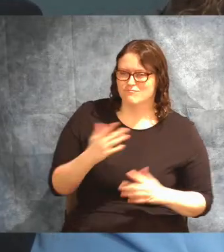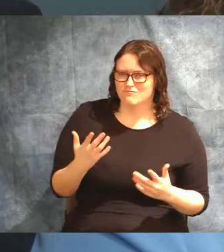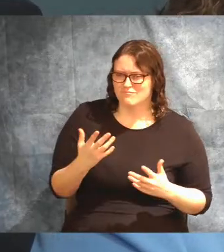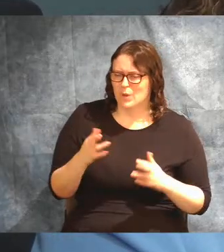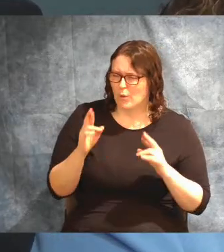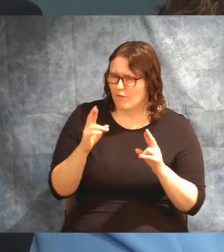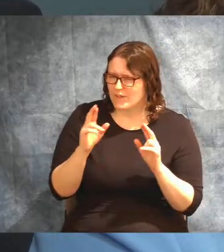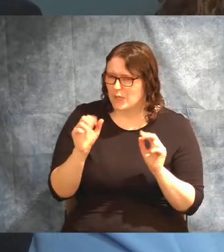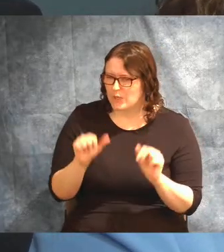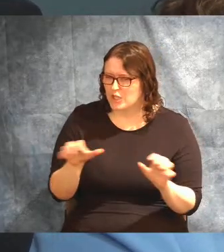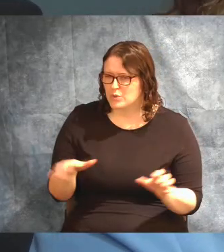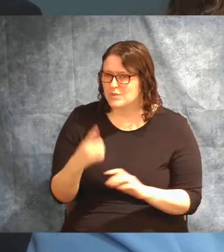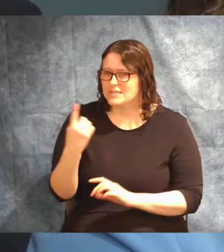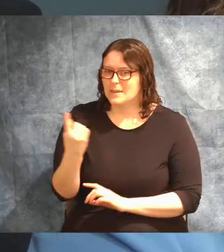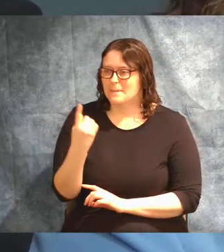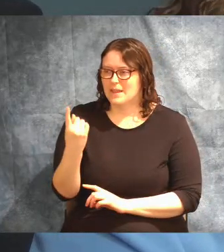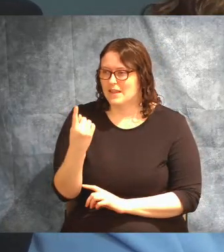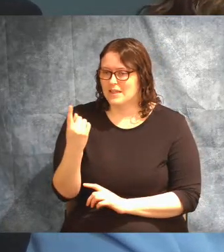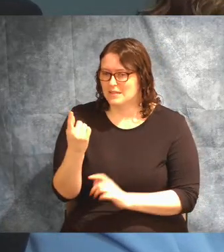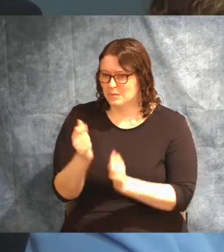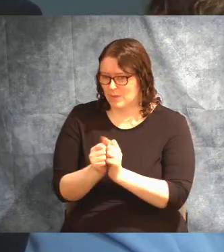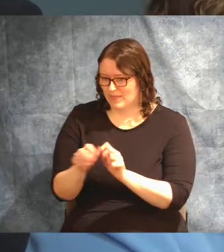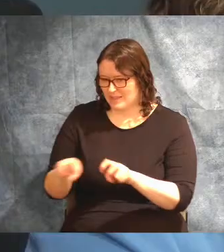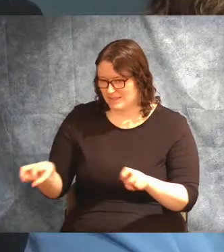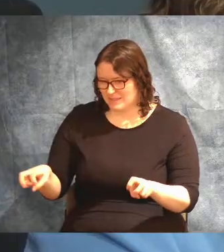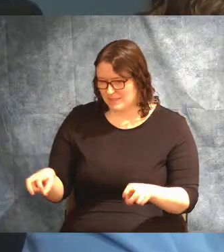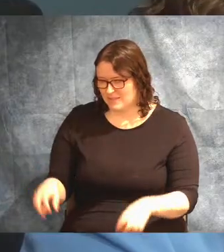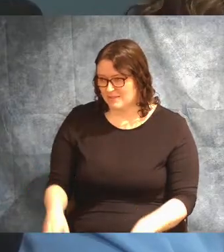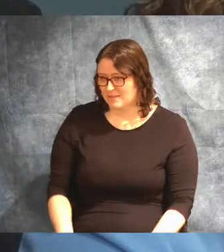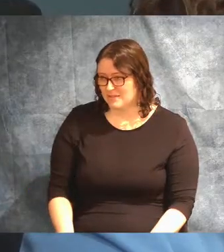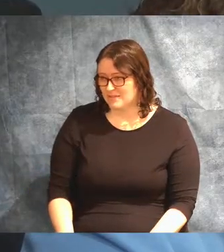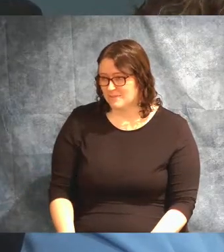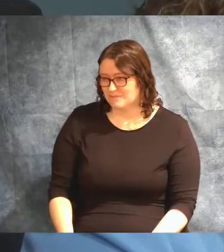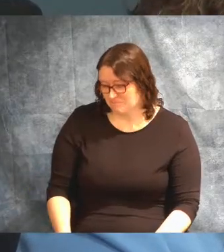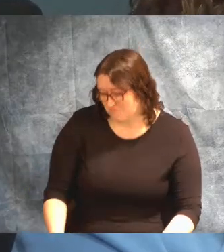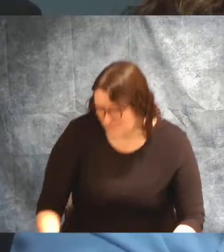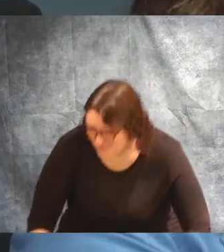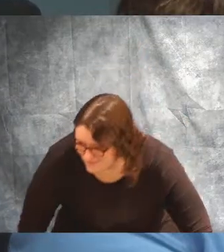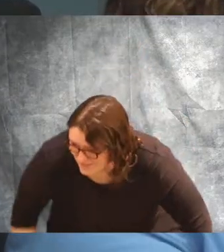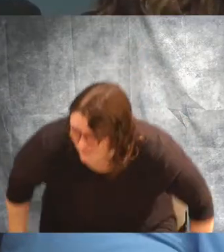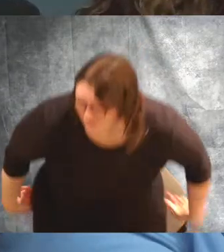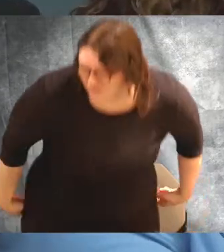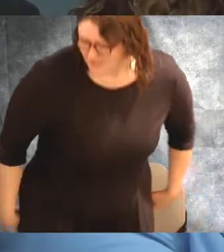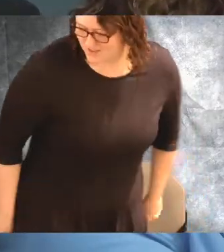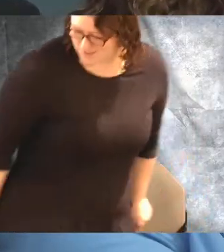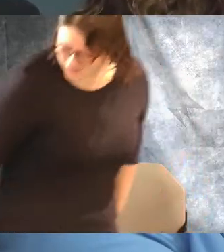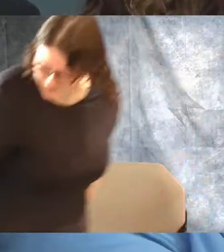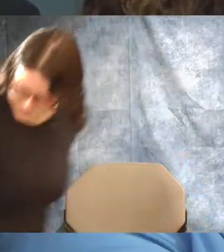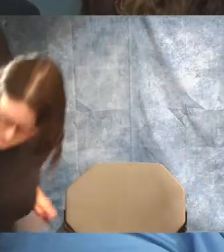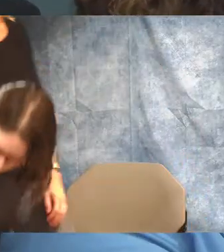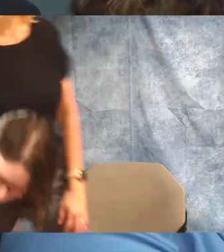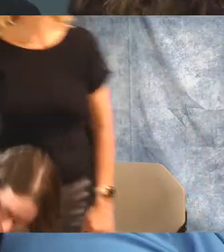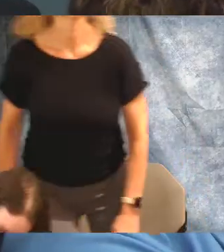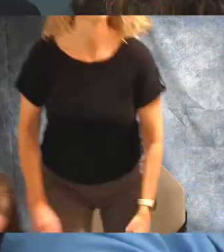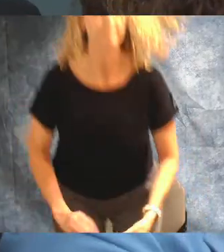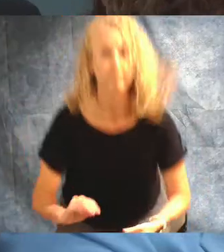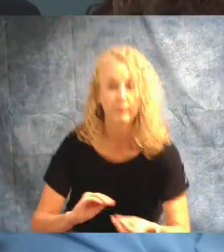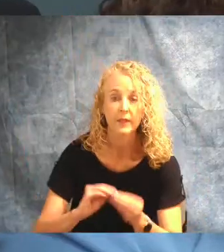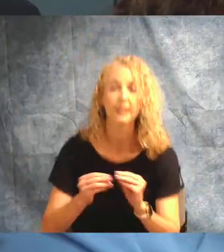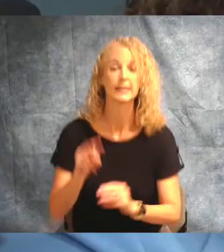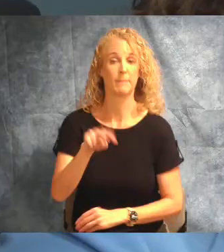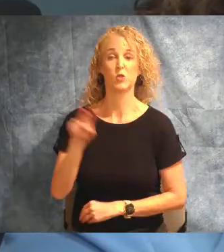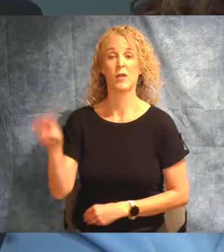can do something with that. And then lastly, 20 item number 22, $1, a resolution authorized